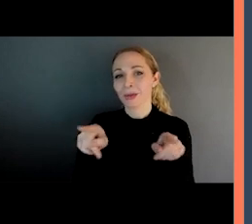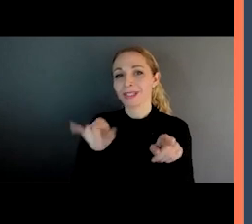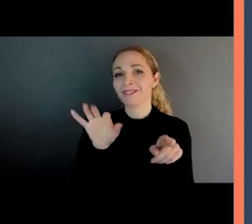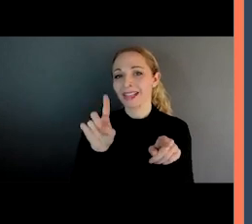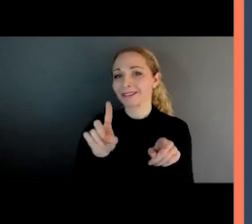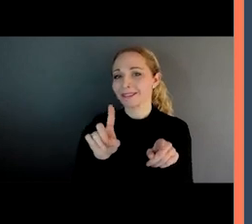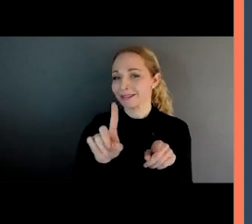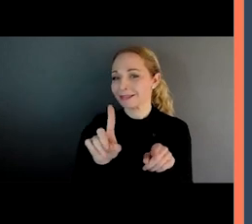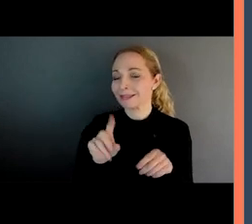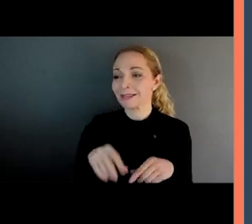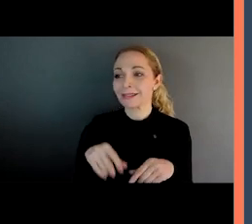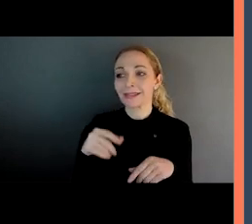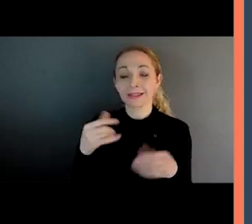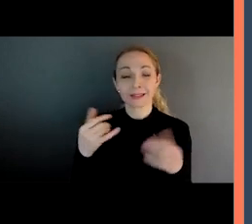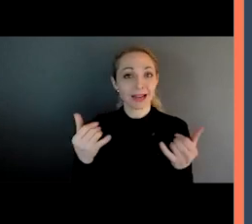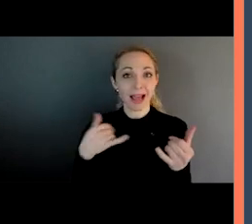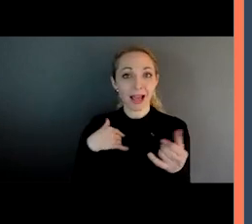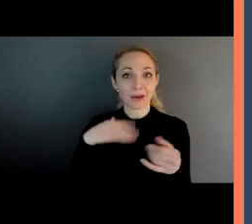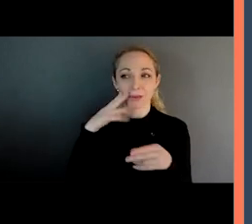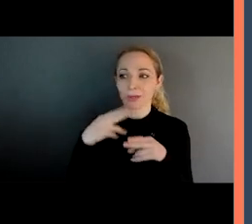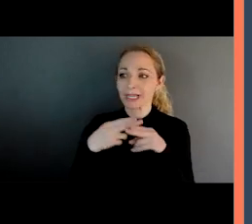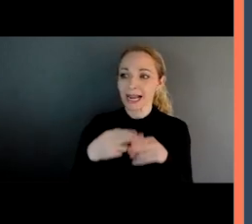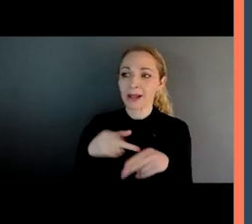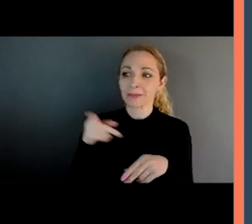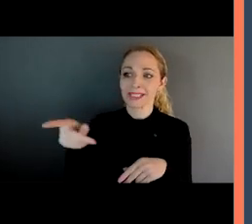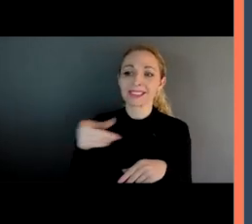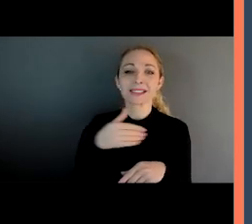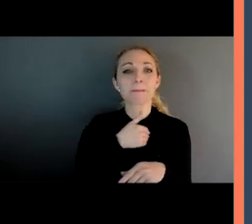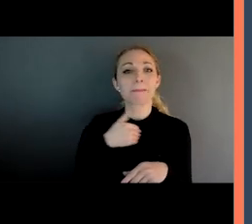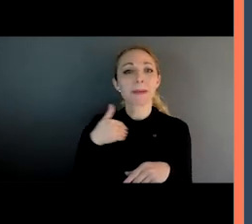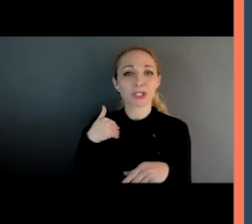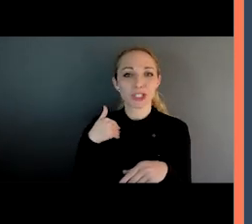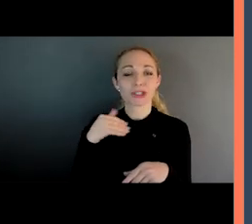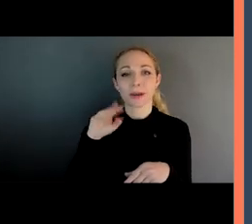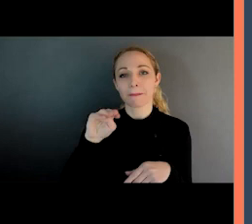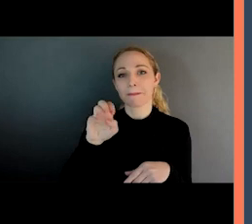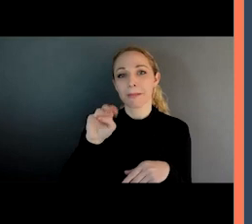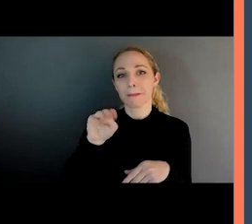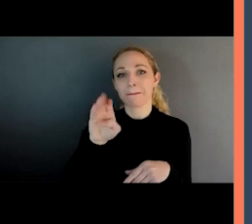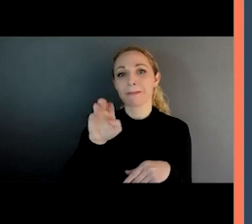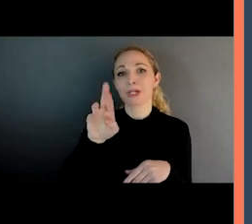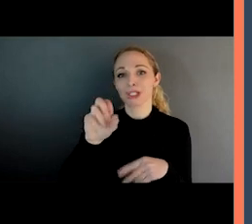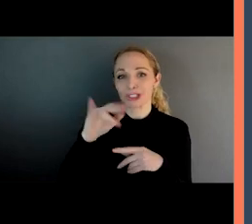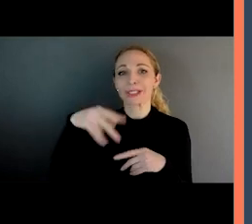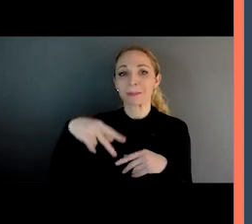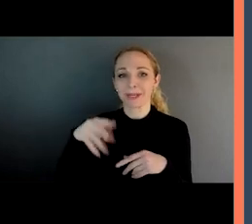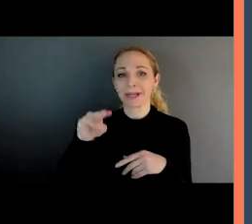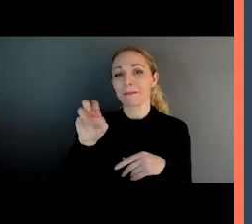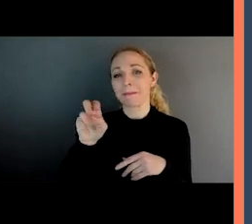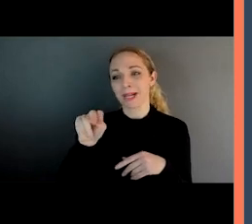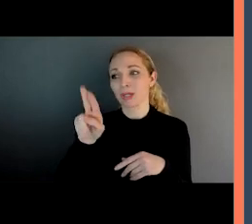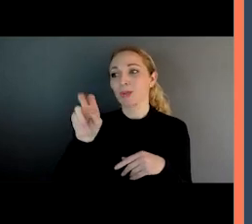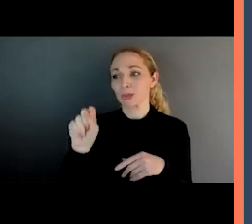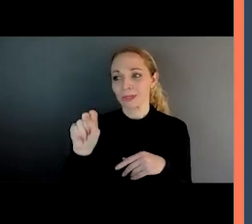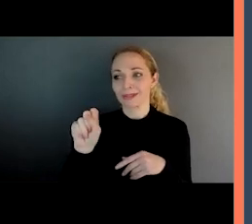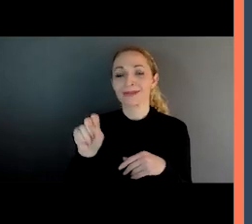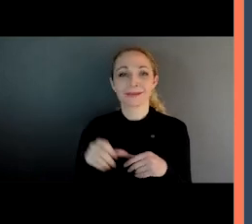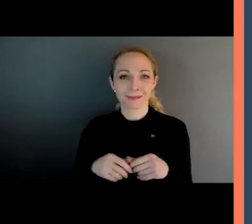WE WILL NAME THIS MEMBERSHIP MENUS.